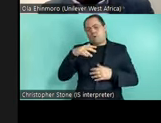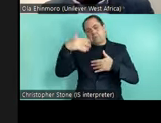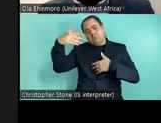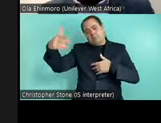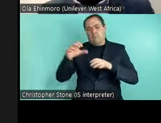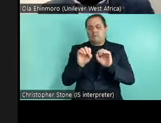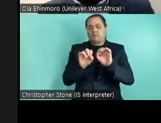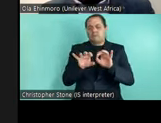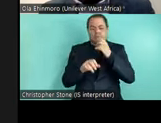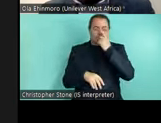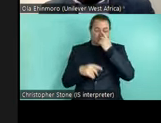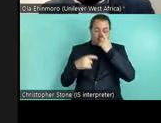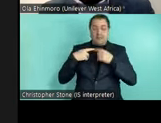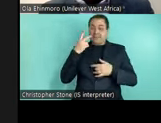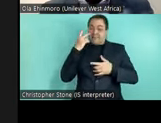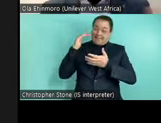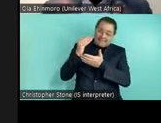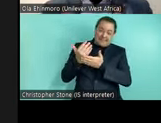partner for us. 15:09:13 We also have partnered with some